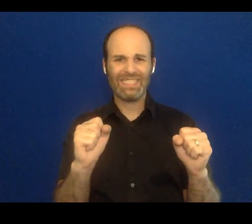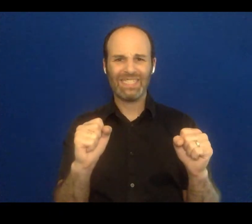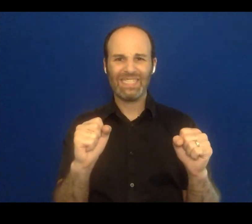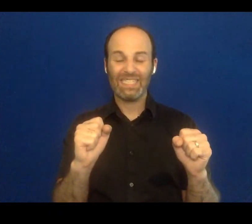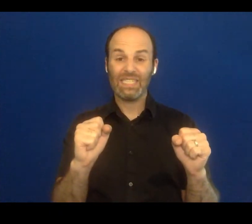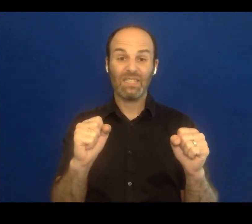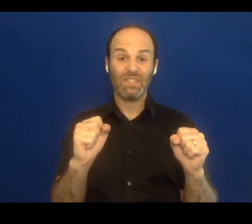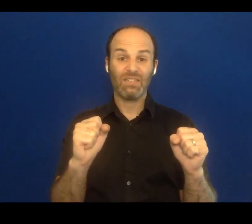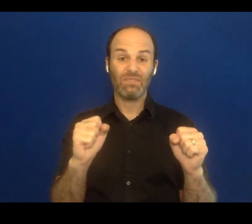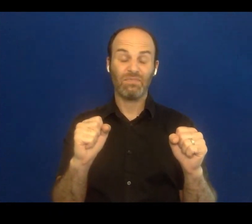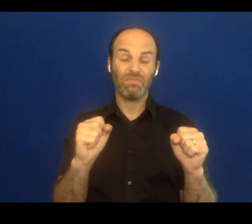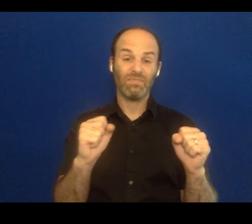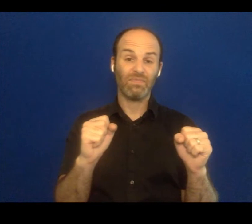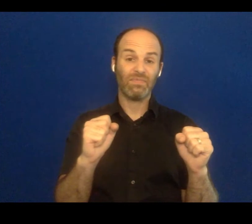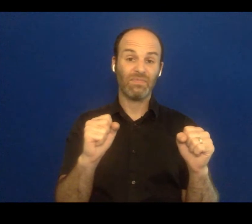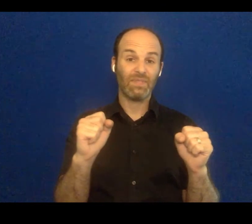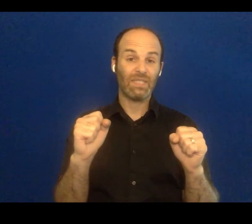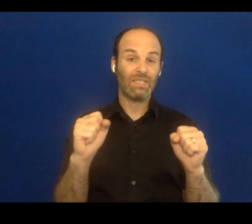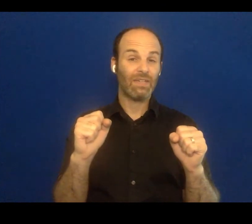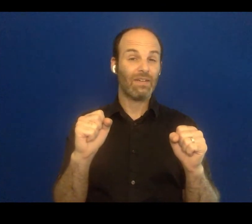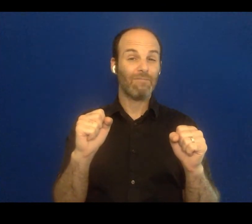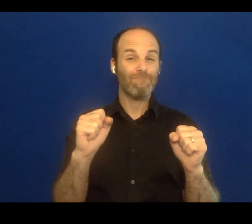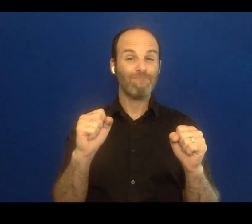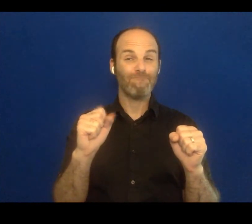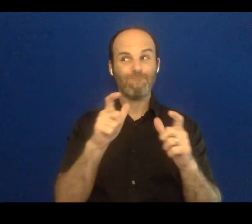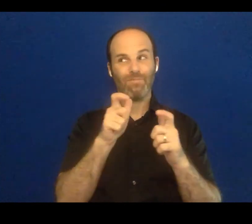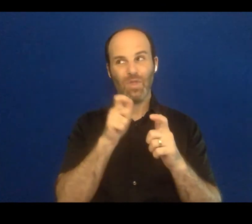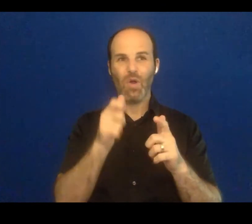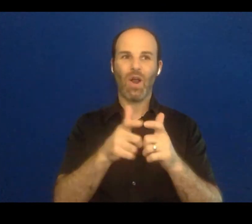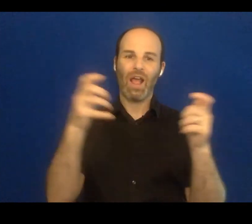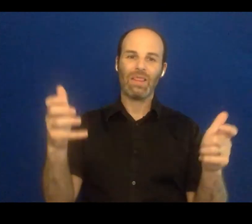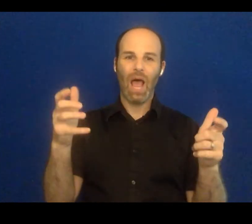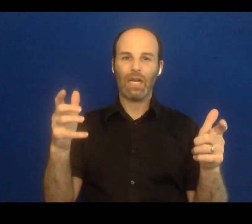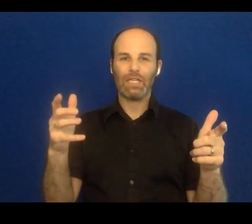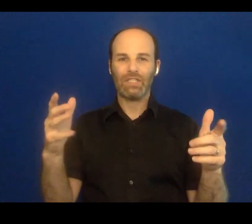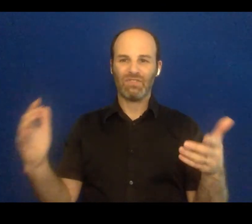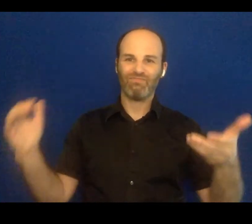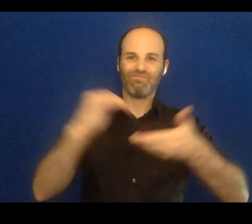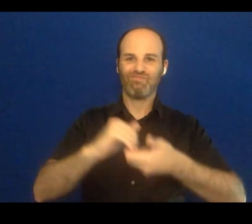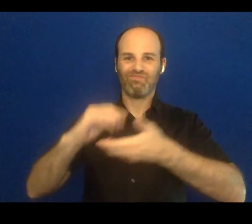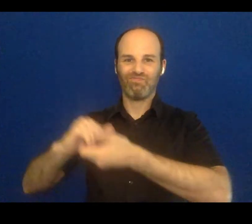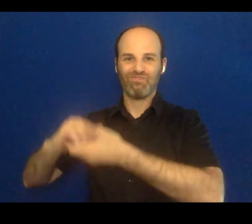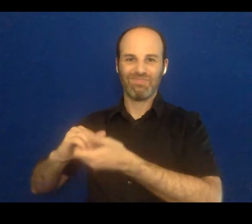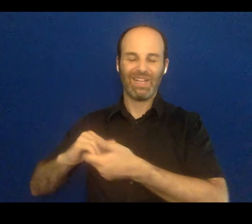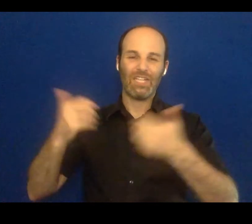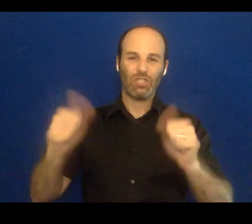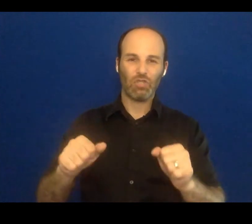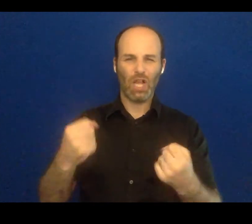THERE IS NOT AS MANY ACCOMPLICES IN WILLING TO DO THE WORK TO PUSH IT ALONG, AT LEAST THEY ARE